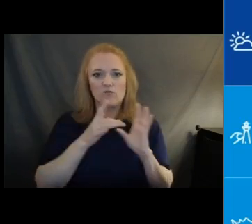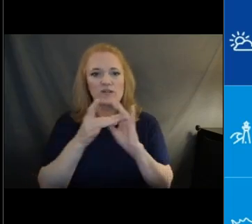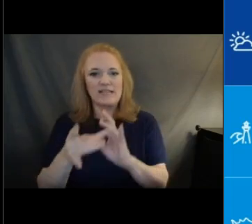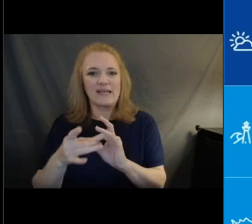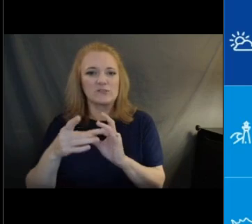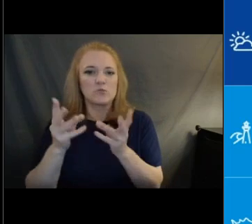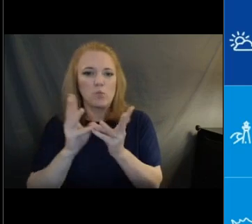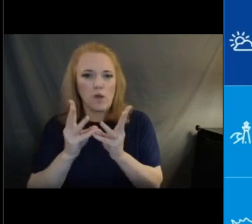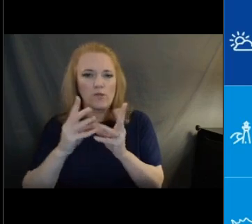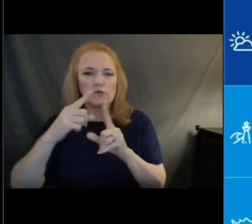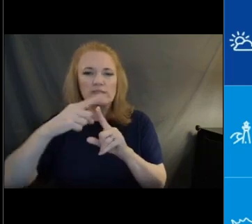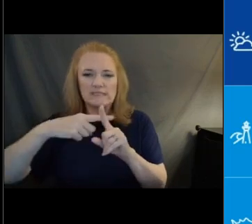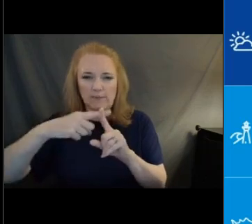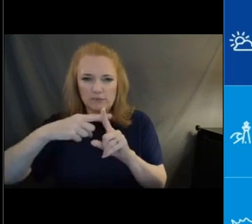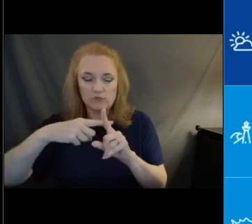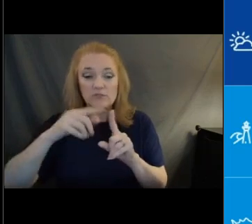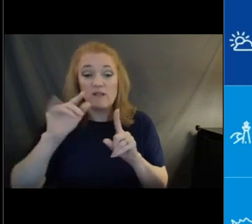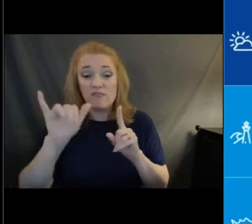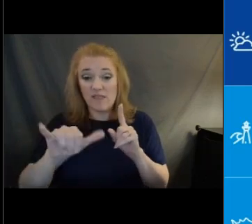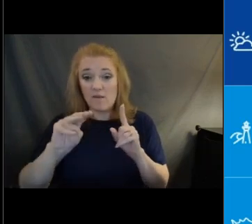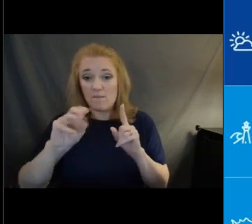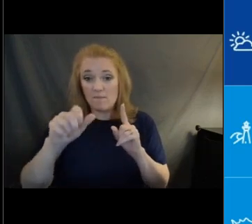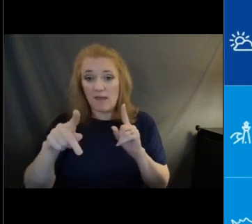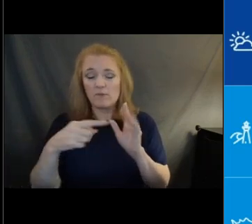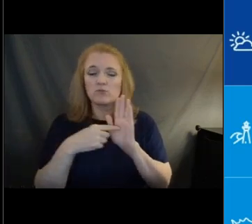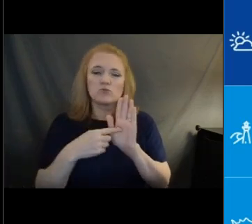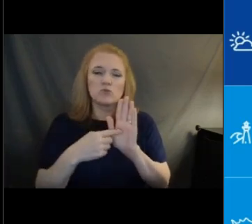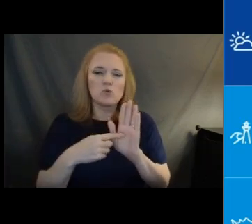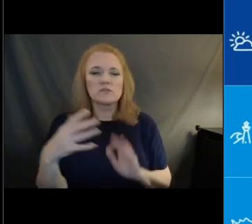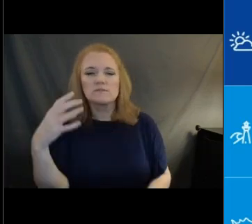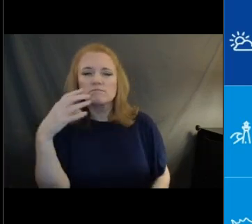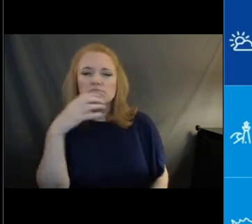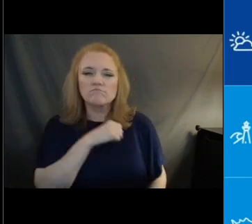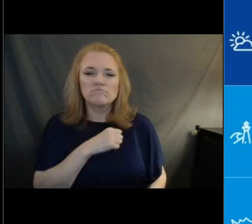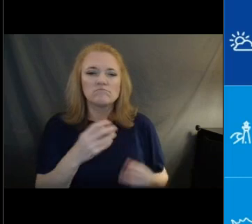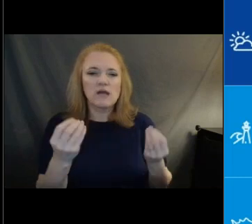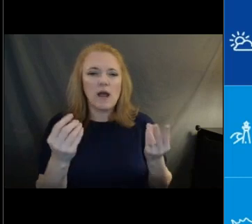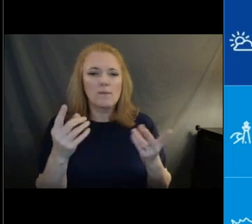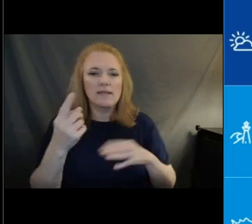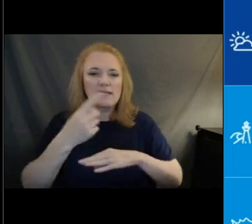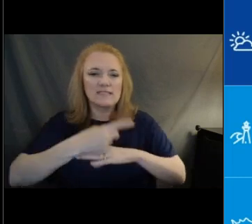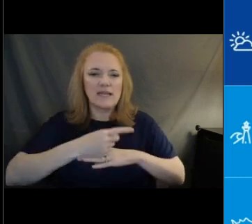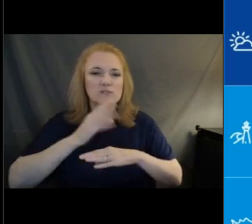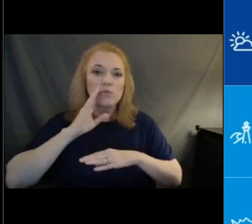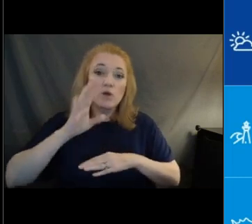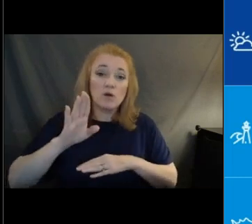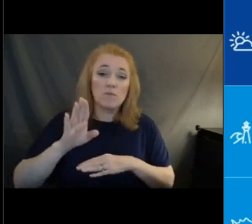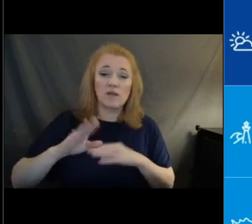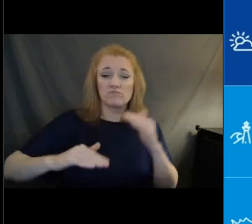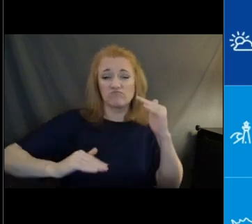map shows an estimate of the number of days reaching that criteria of the 95th percentile